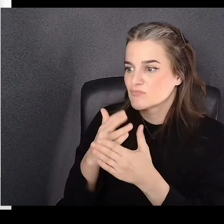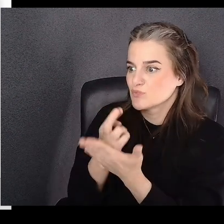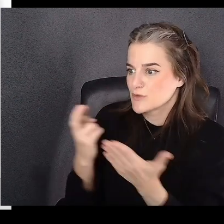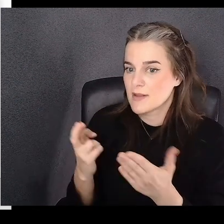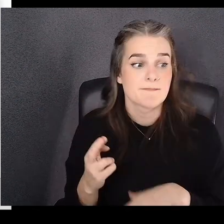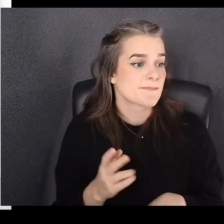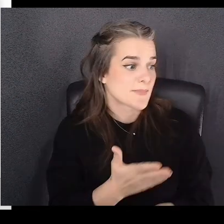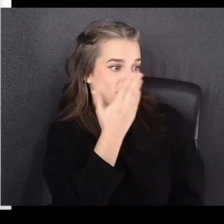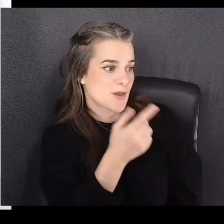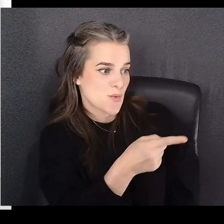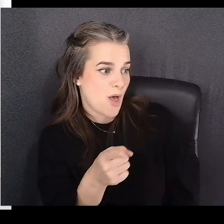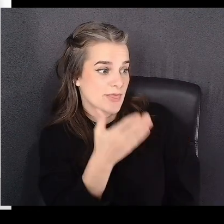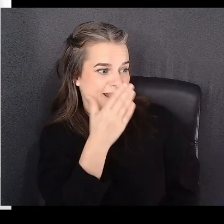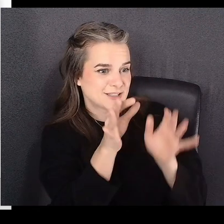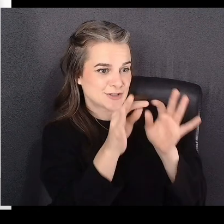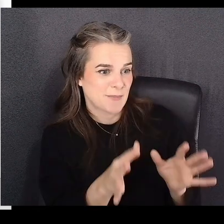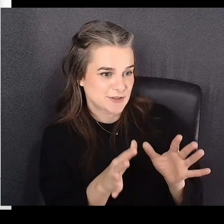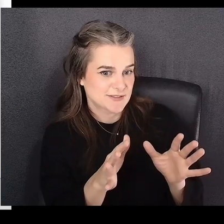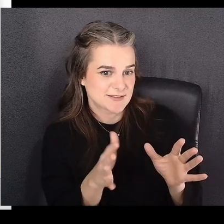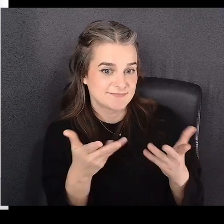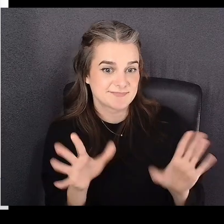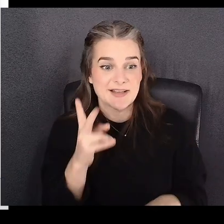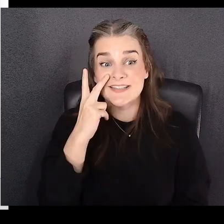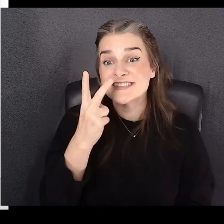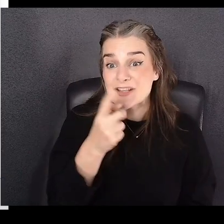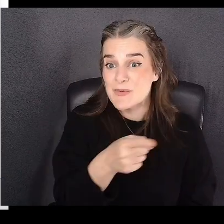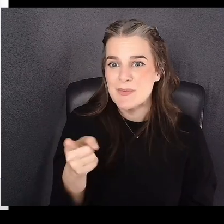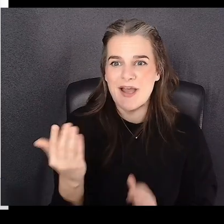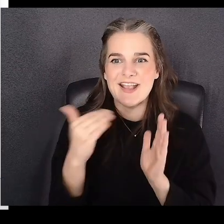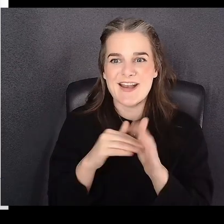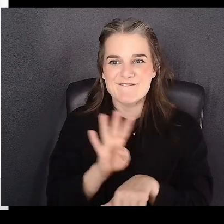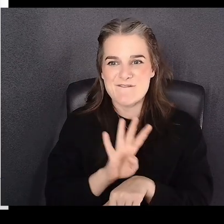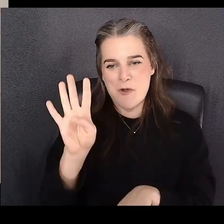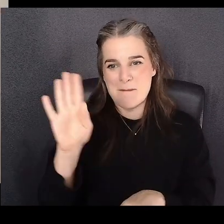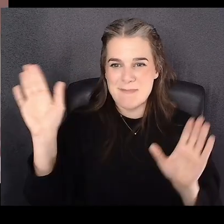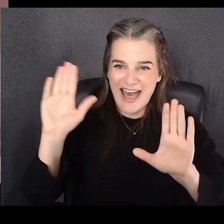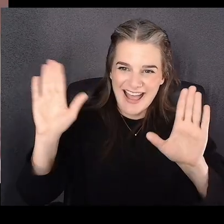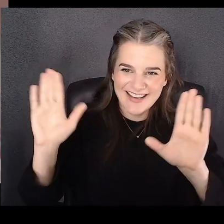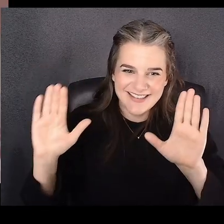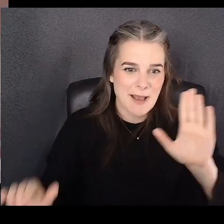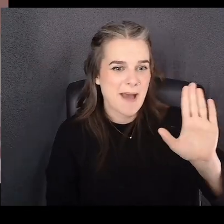Thank you to our interpreters. And we'll see you again at 4 o'clock. Bye, everyone. Thanks, Alanna.